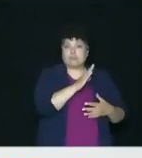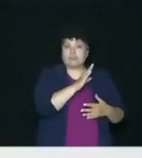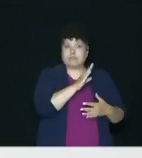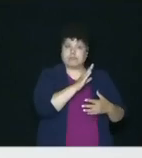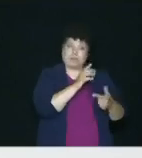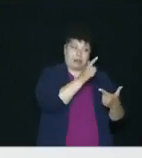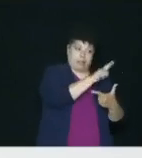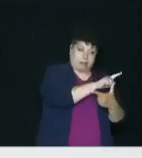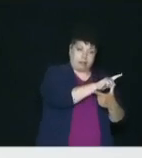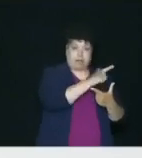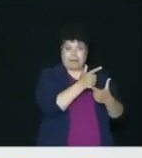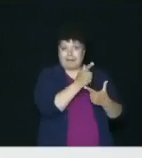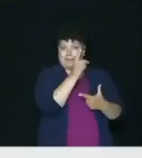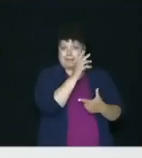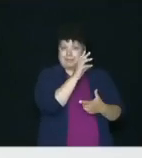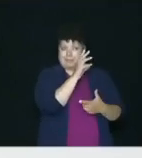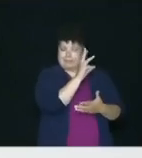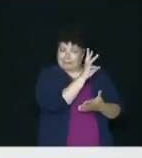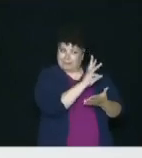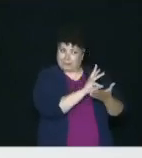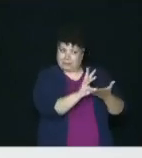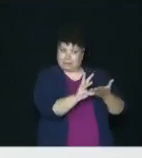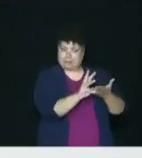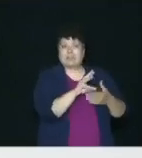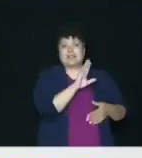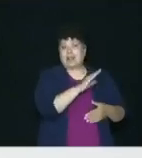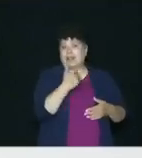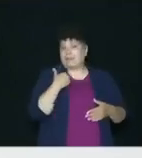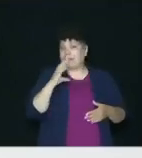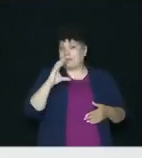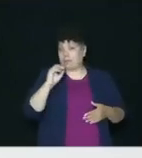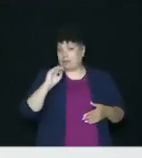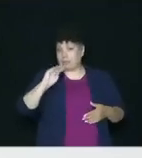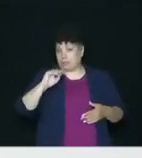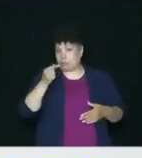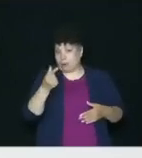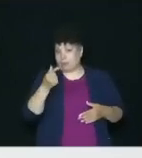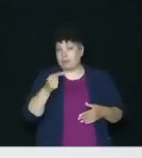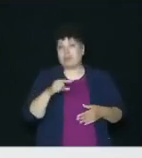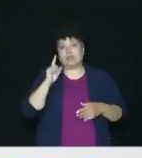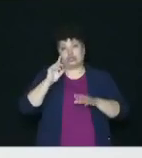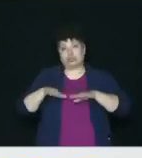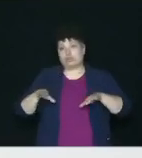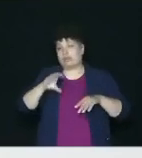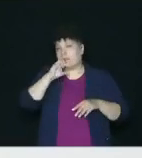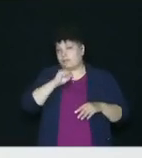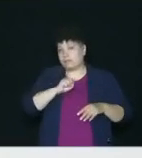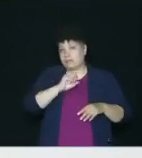OF MODERNA INC THAT CAN BE